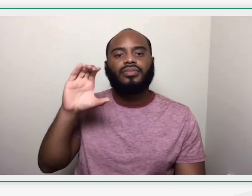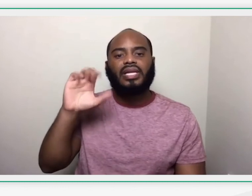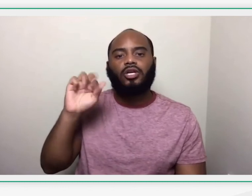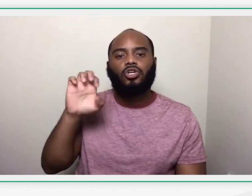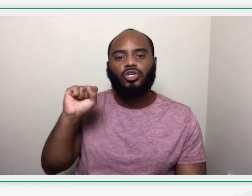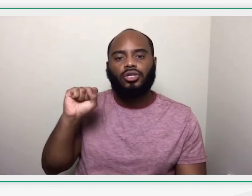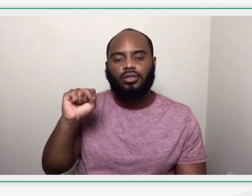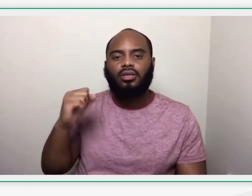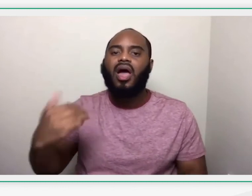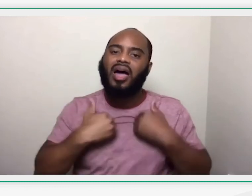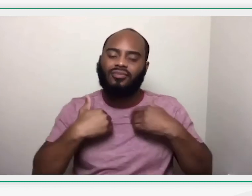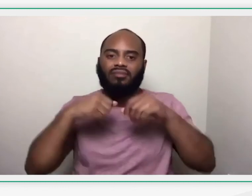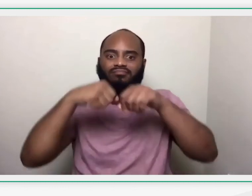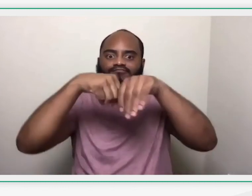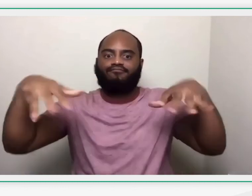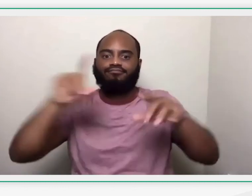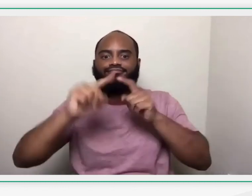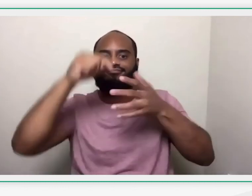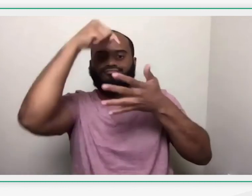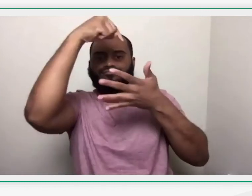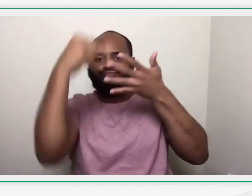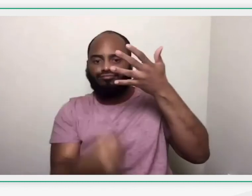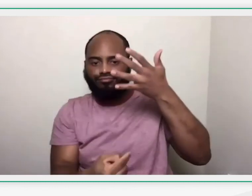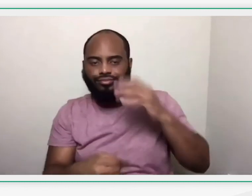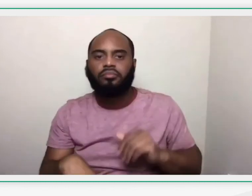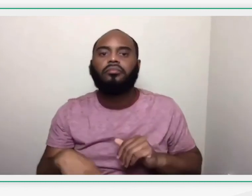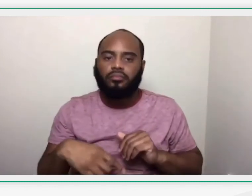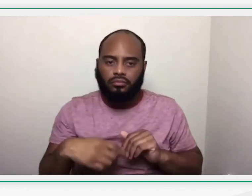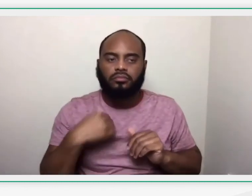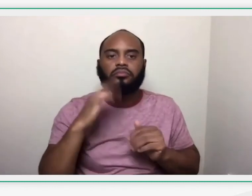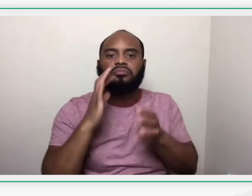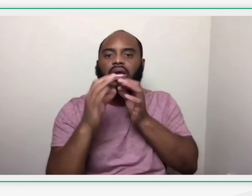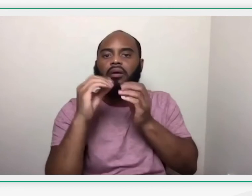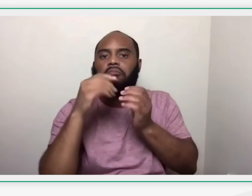The CARES Act is an umbrella term and houses various, different programs within it.